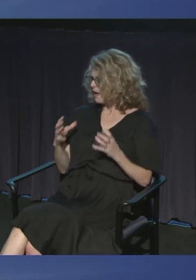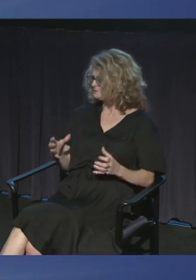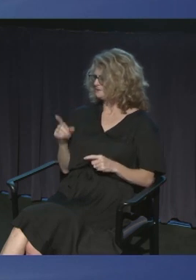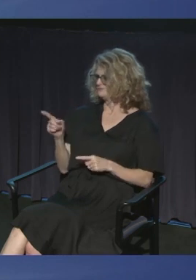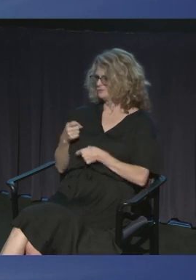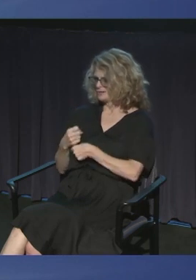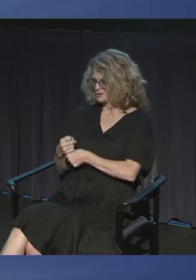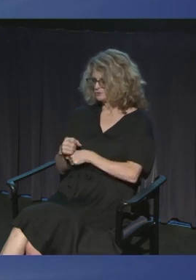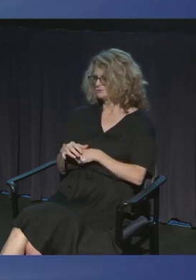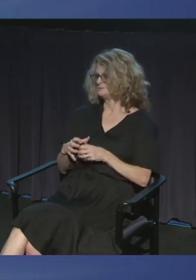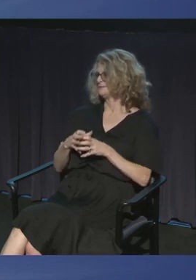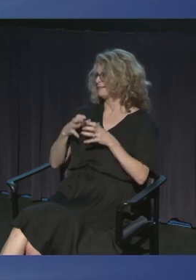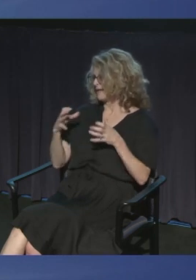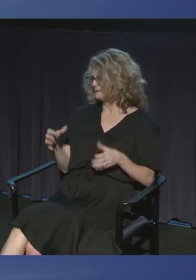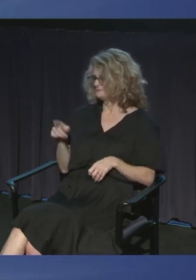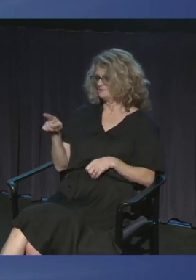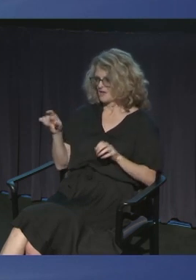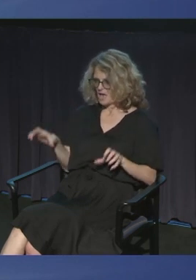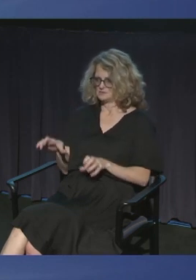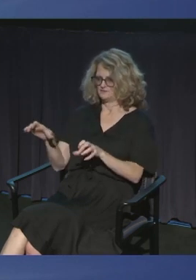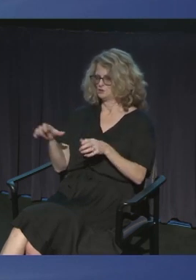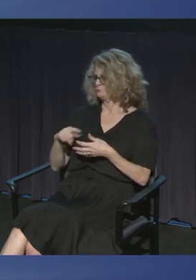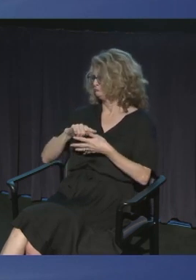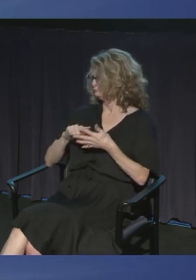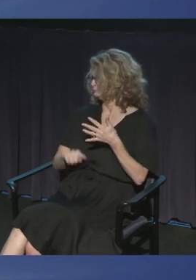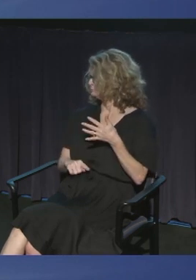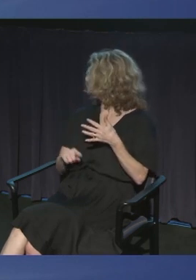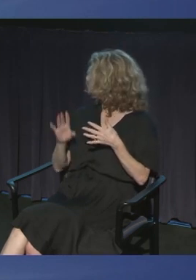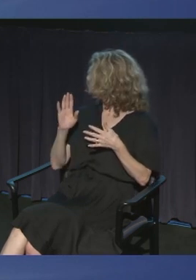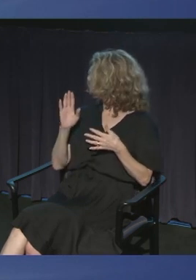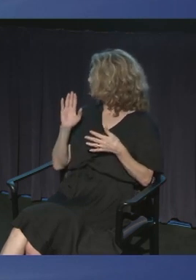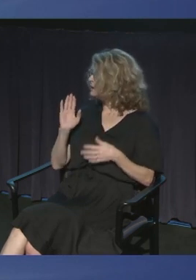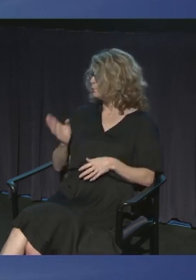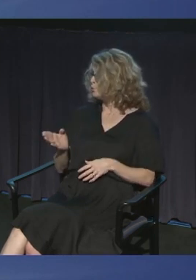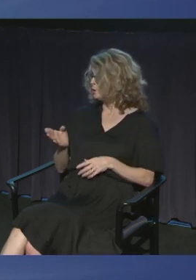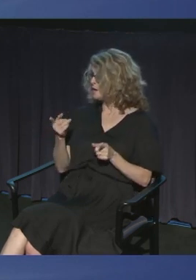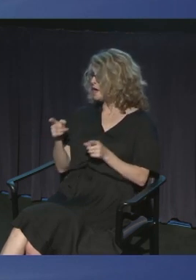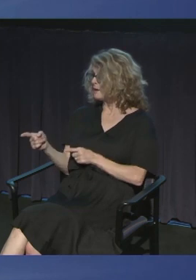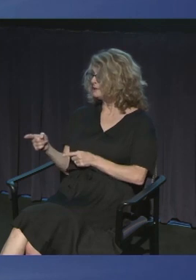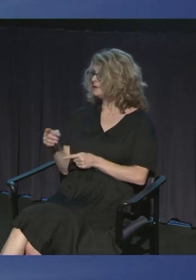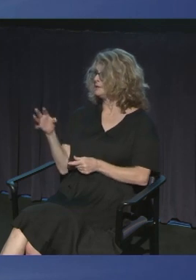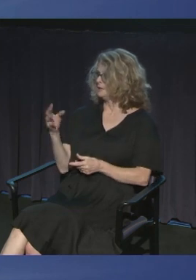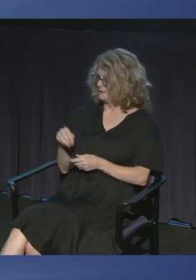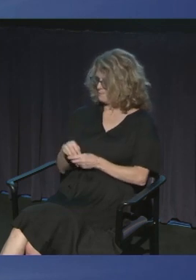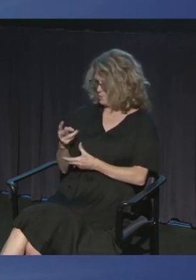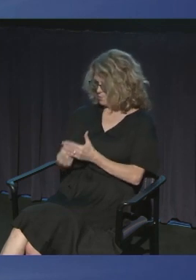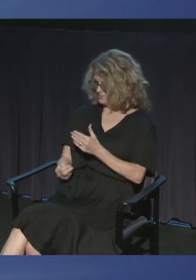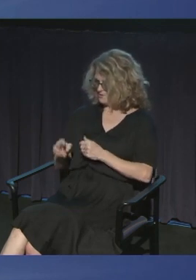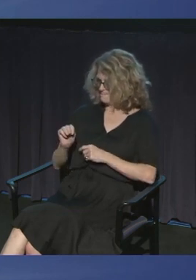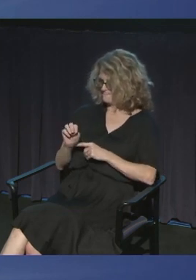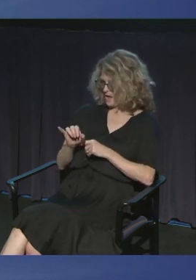OF CDA ACTIVATION, ETC., IN THIS GOES ON BOTH IN THE MYELOID CELLS AS WELL AS THE